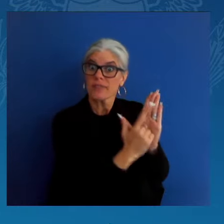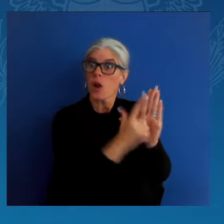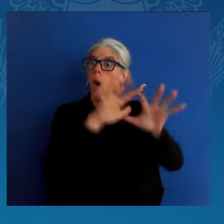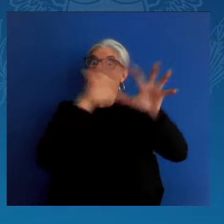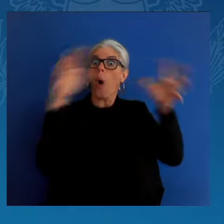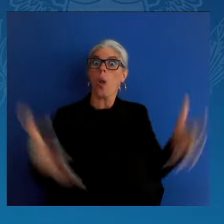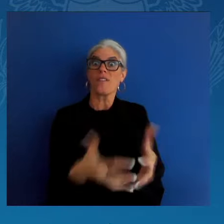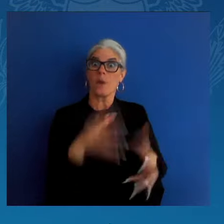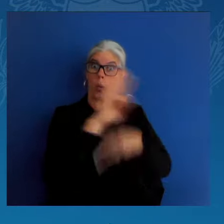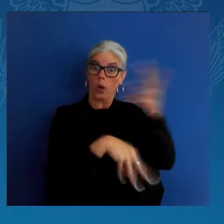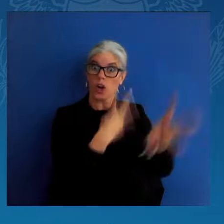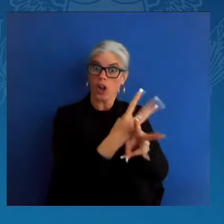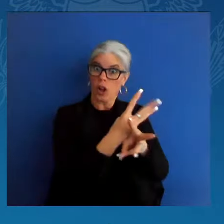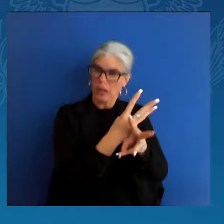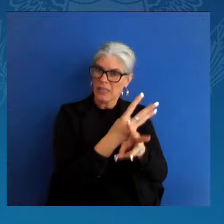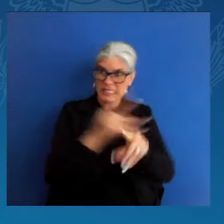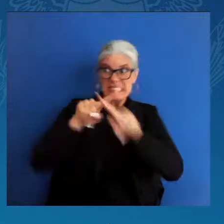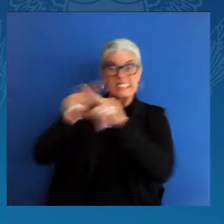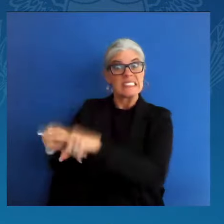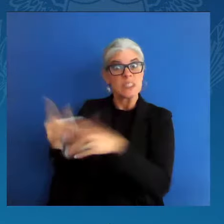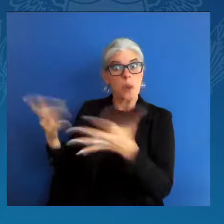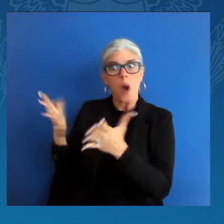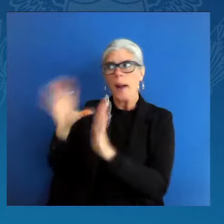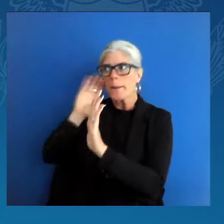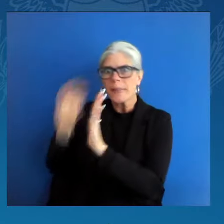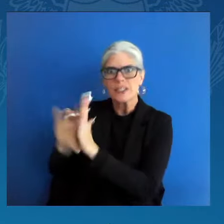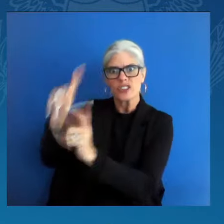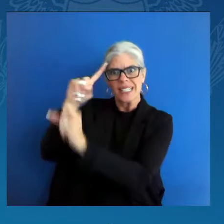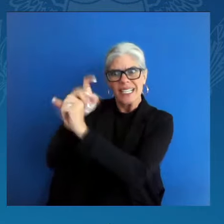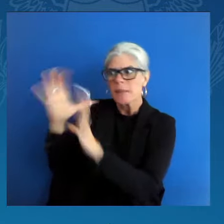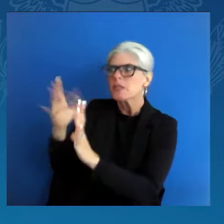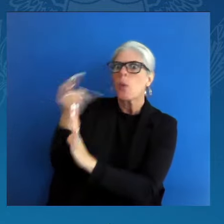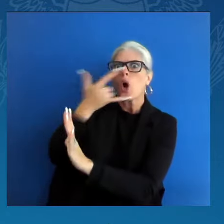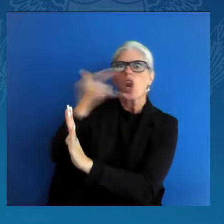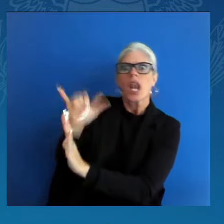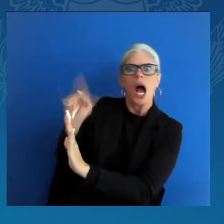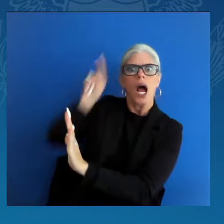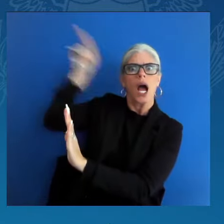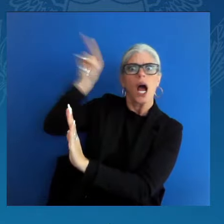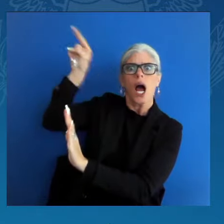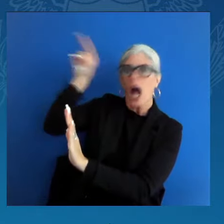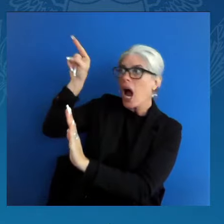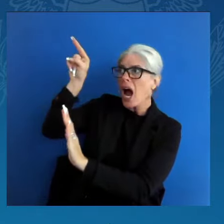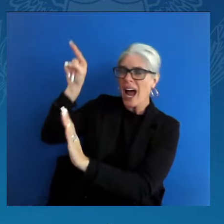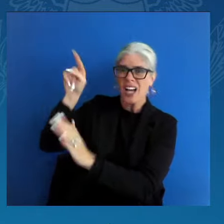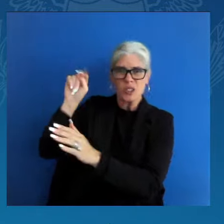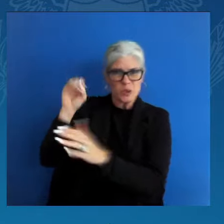to predict the path of hurricanes and wildfires, to measure greenhouse gas emissions,